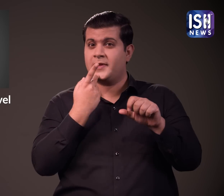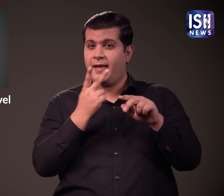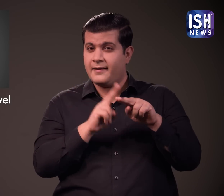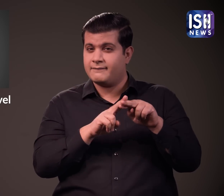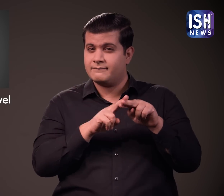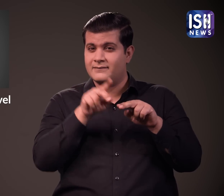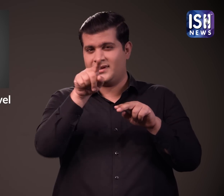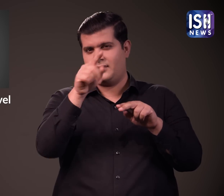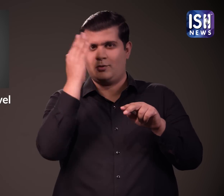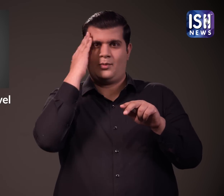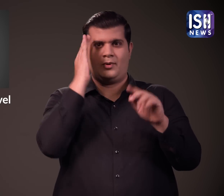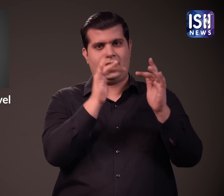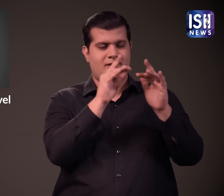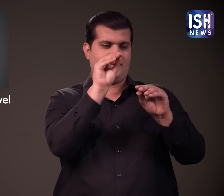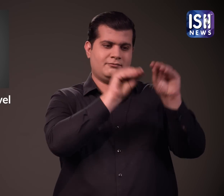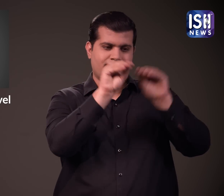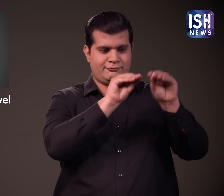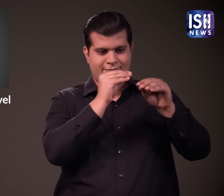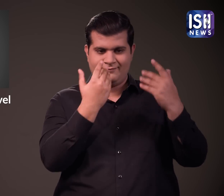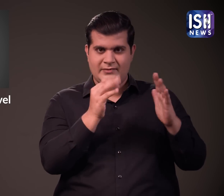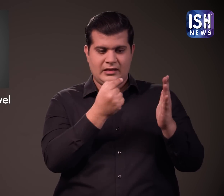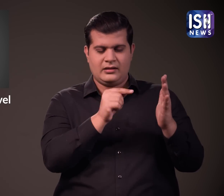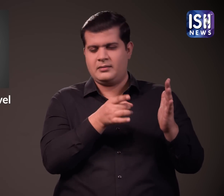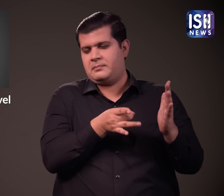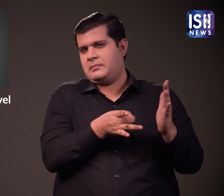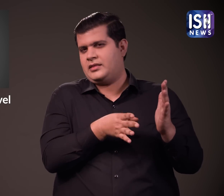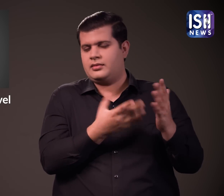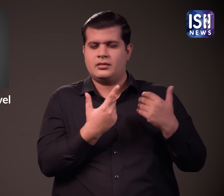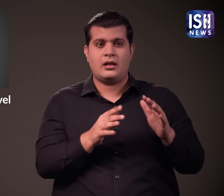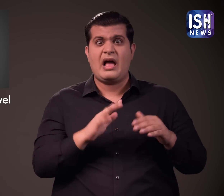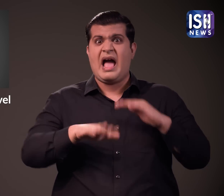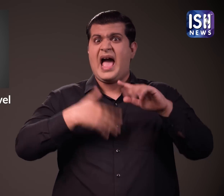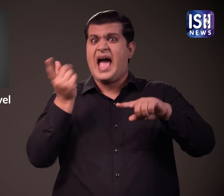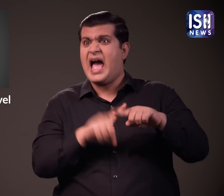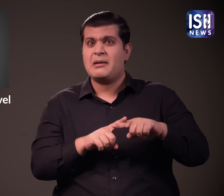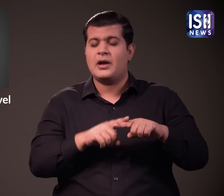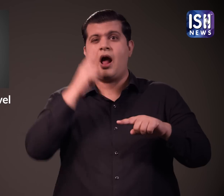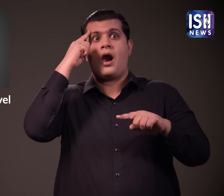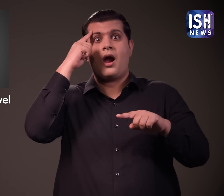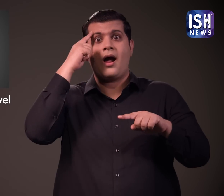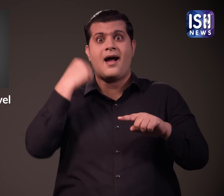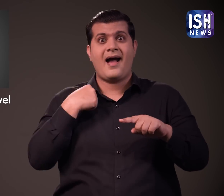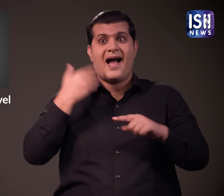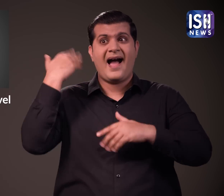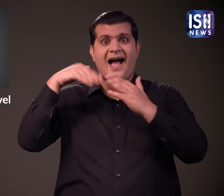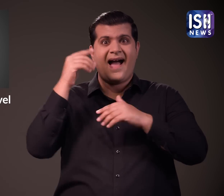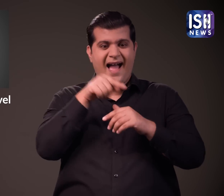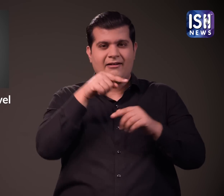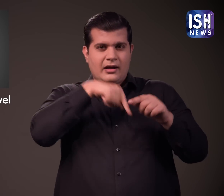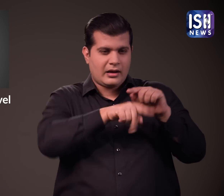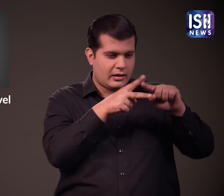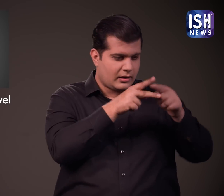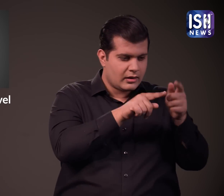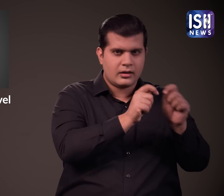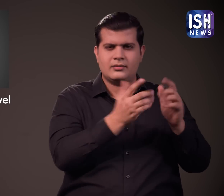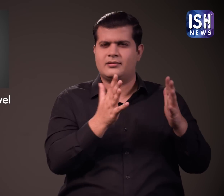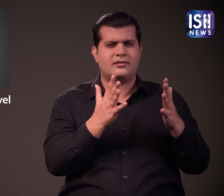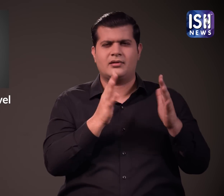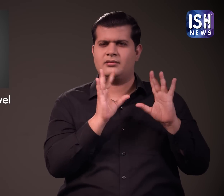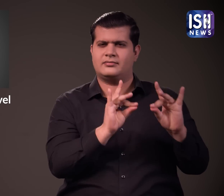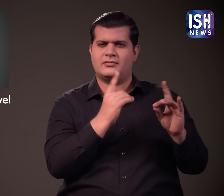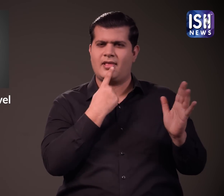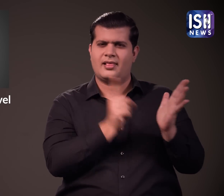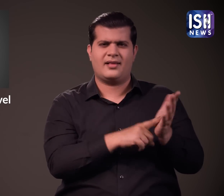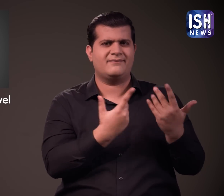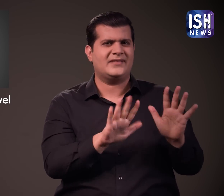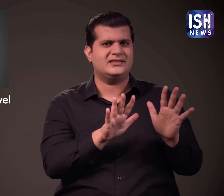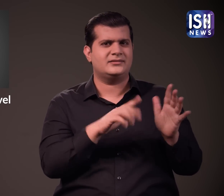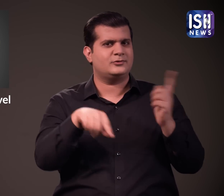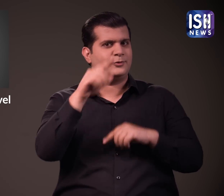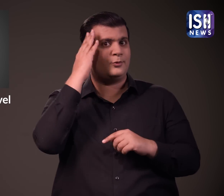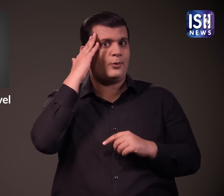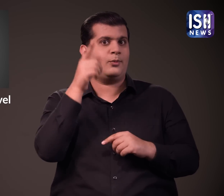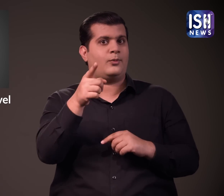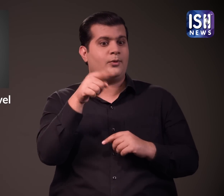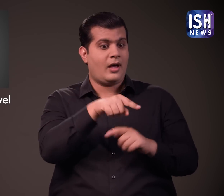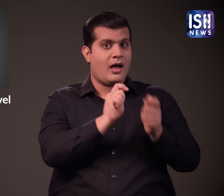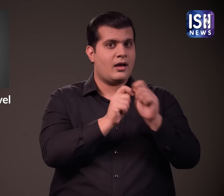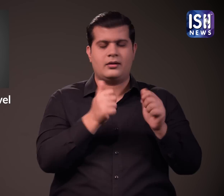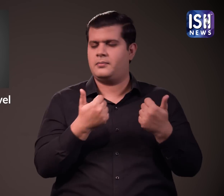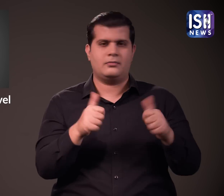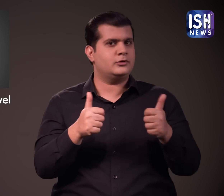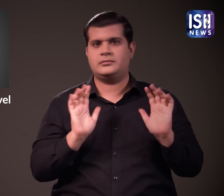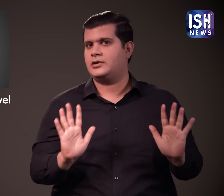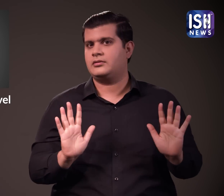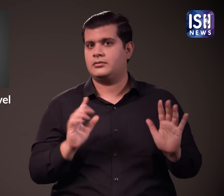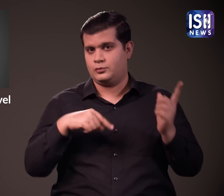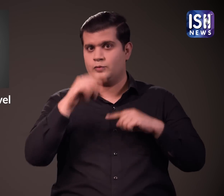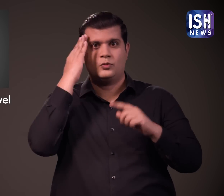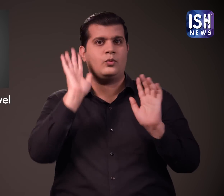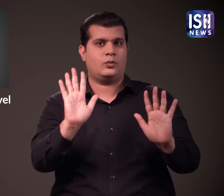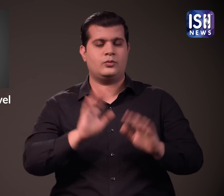If you do not opt for it at the time of booking, and want the insurance after book then it is not possible.